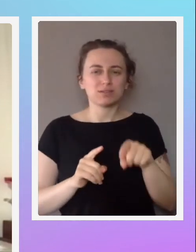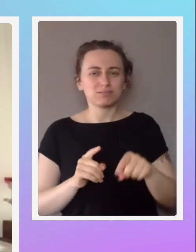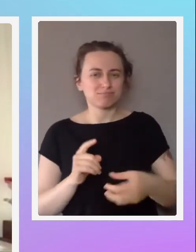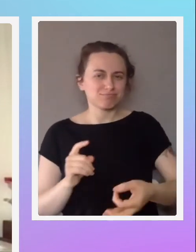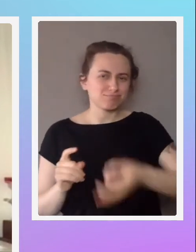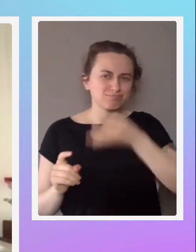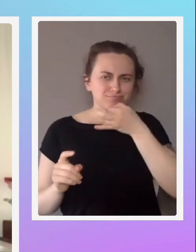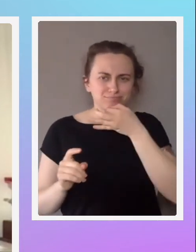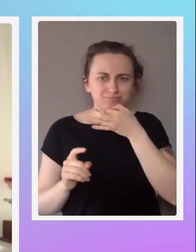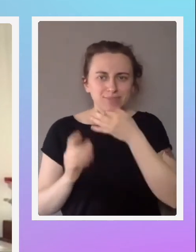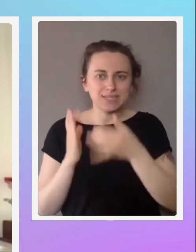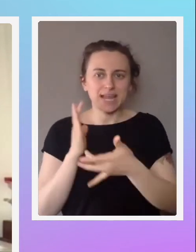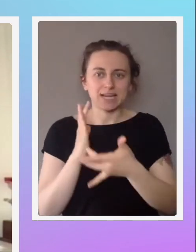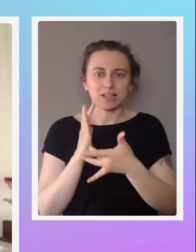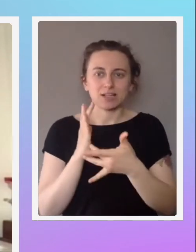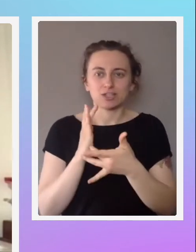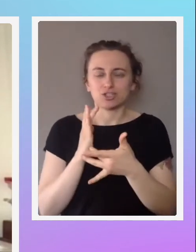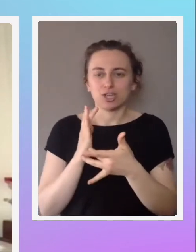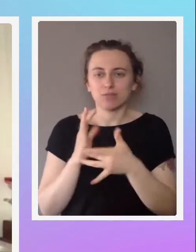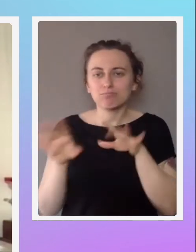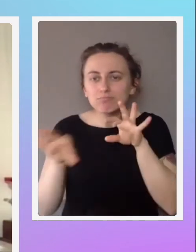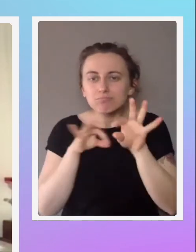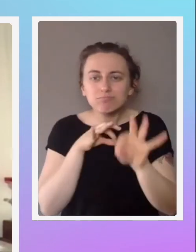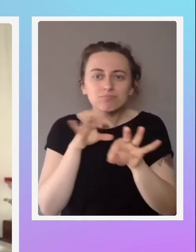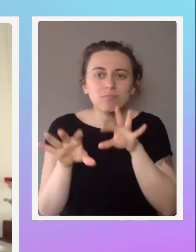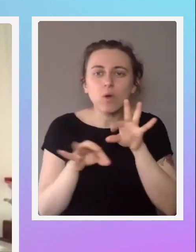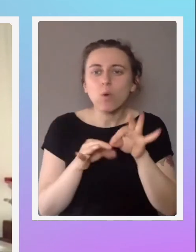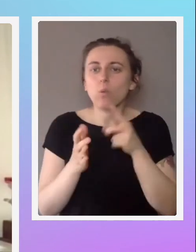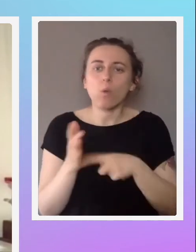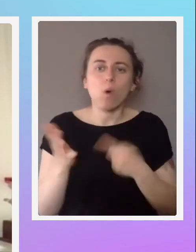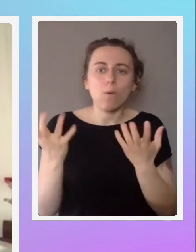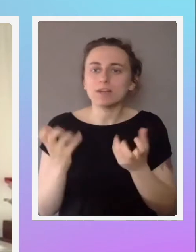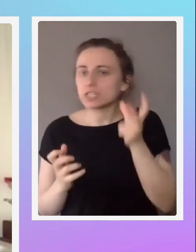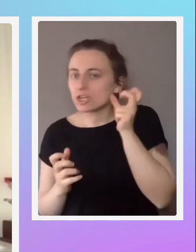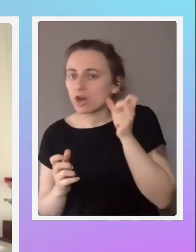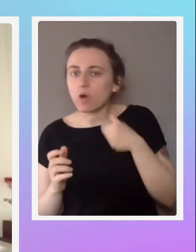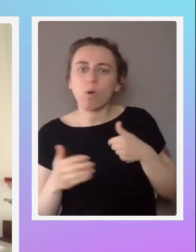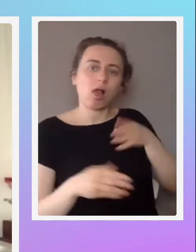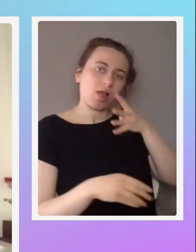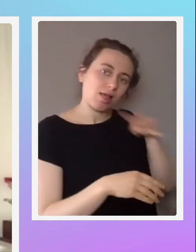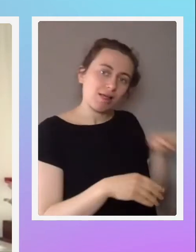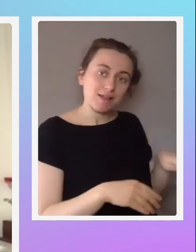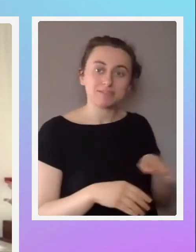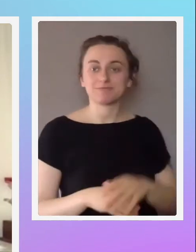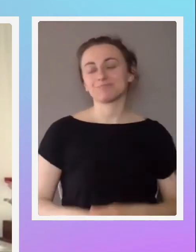to augment her ability to capture sound. And I think what's important about this story